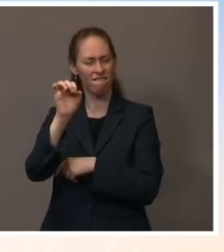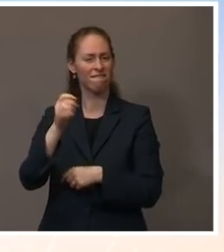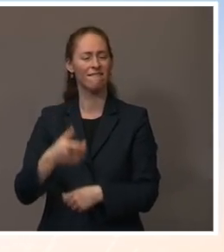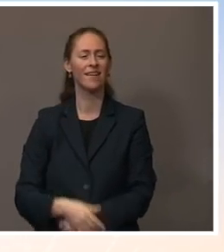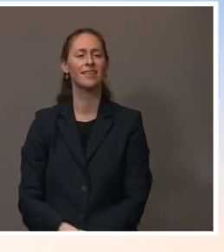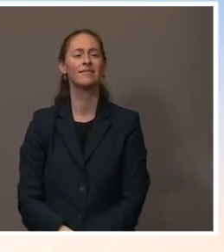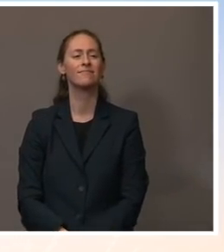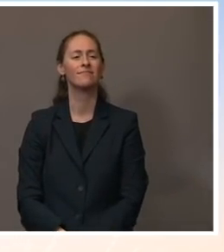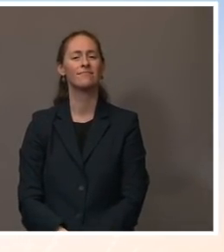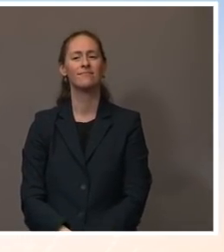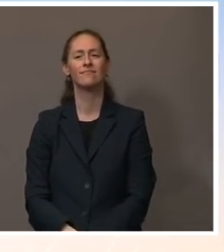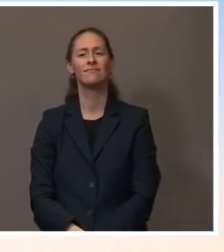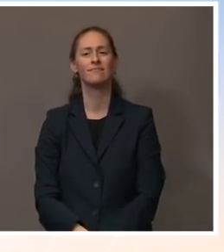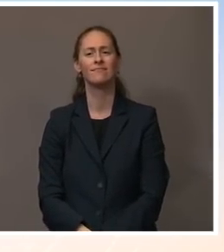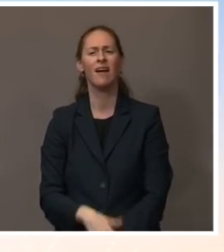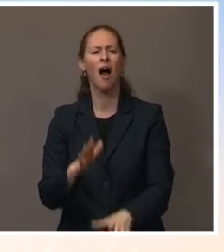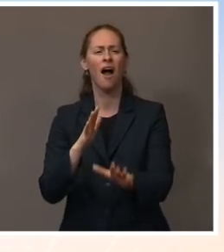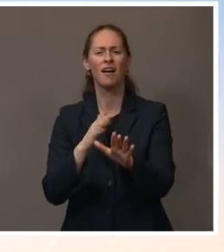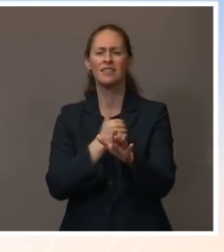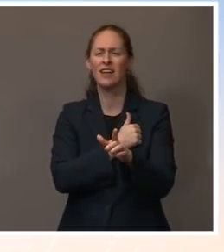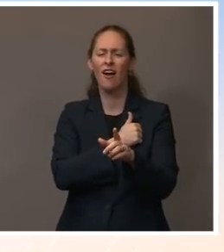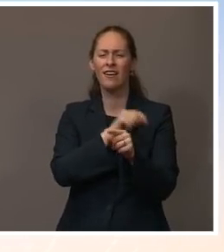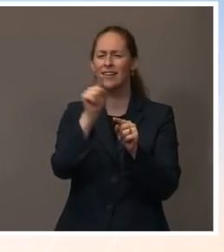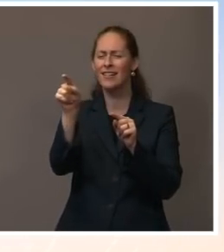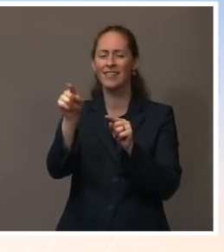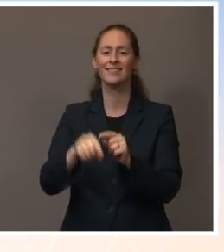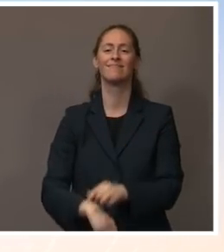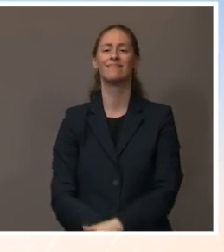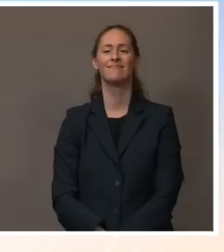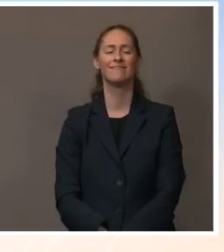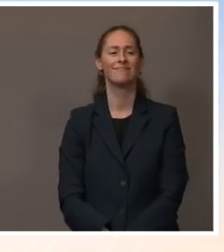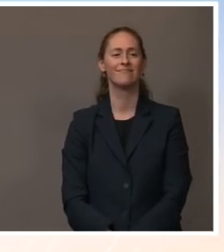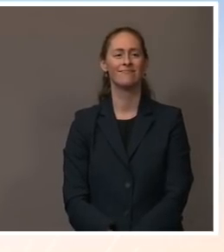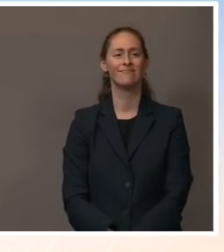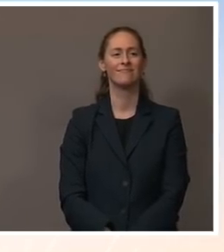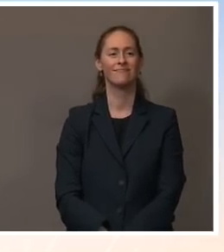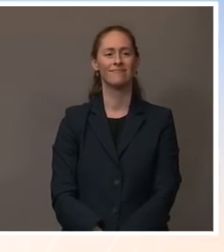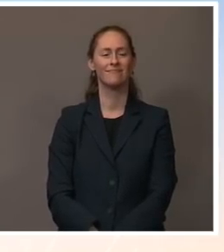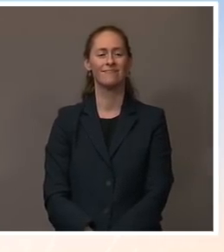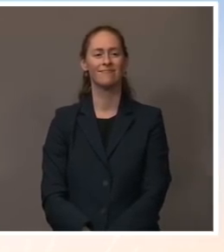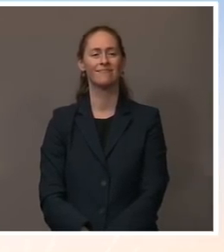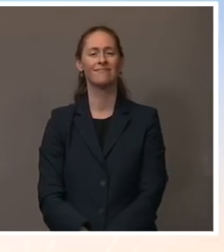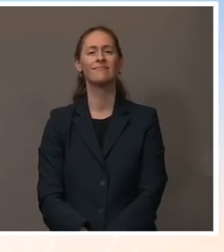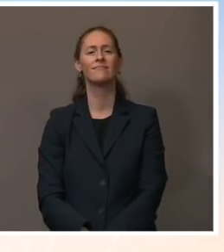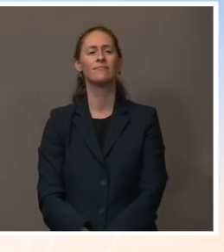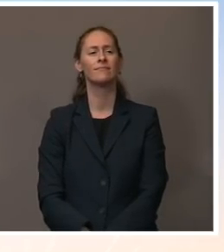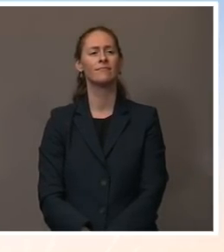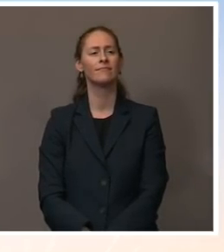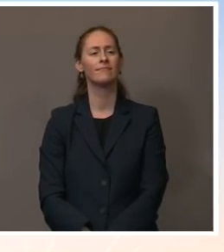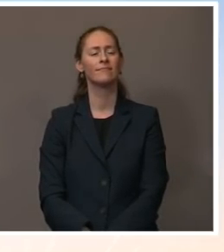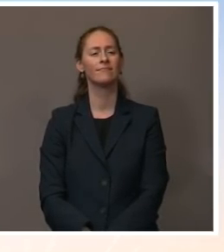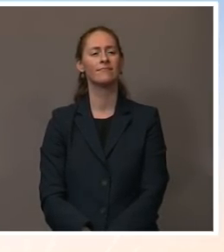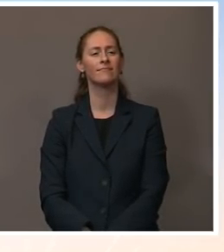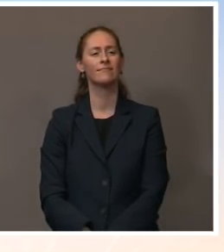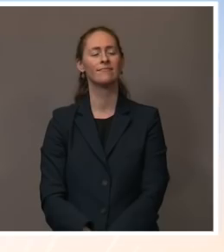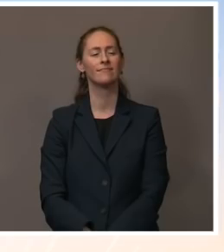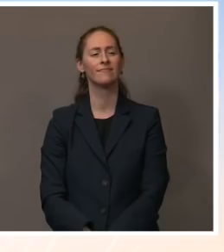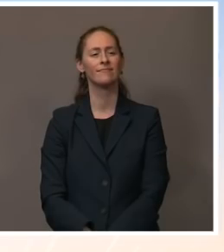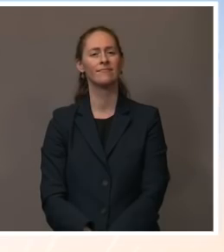Ms. Psaki: Oh, I'm sorry. I'm going to -- I'm going to here. Go ahead. Go ahead, Chris. The Press: Oh, thanks. Can you respond to -- at least a couple Republican senators